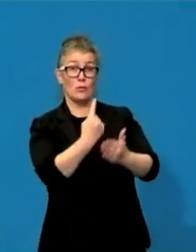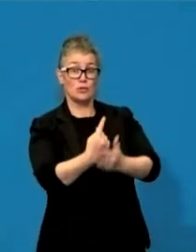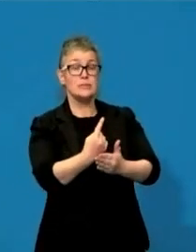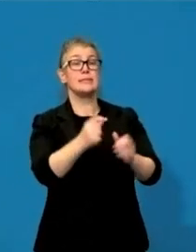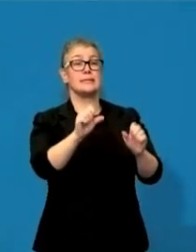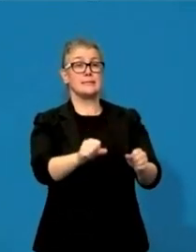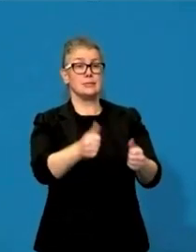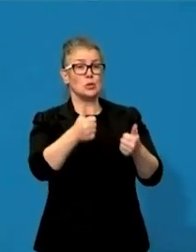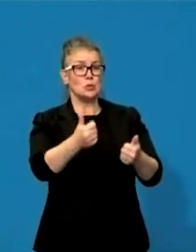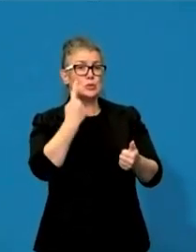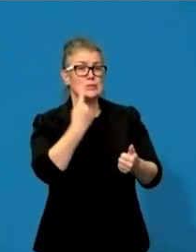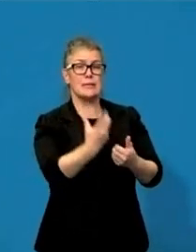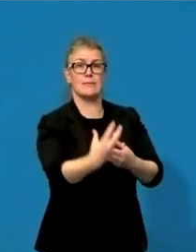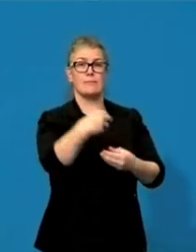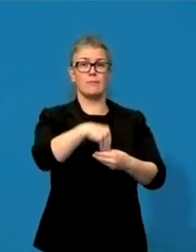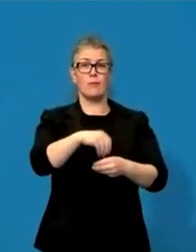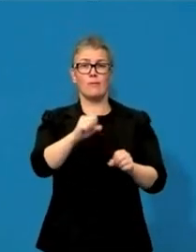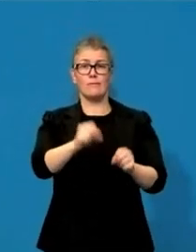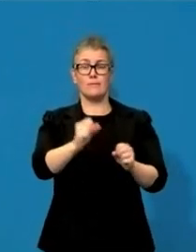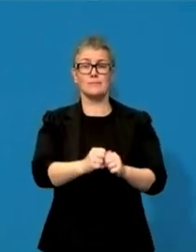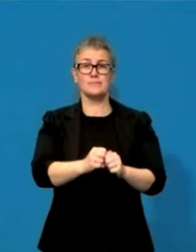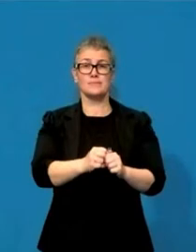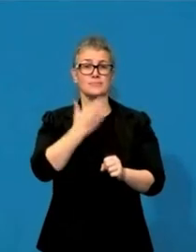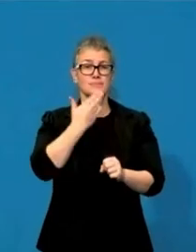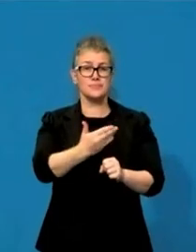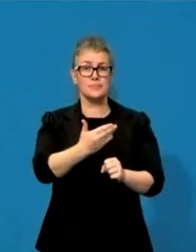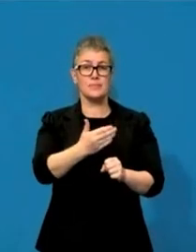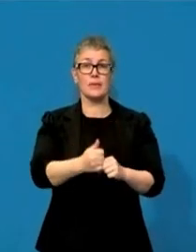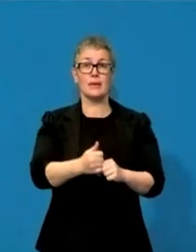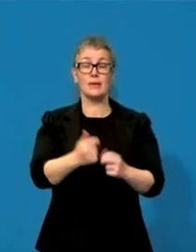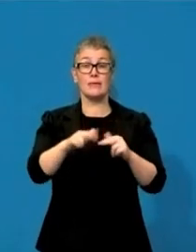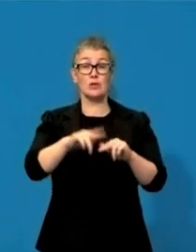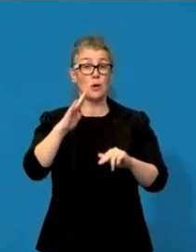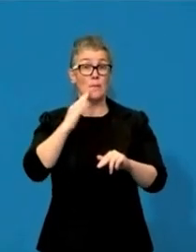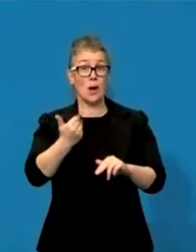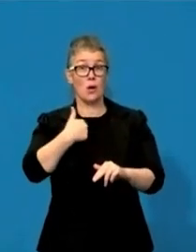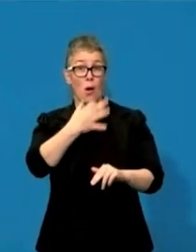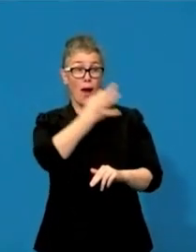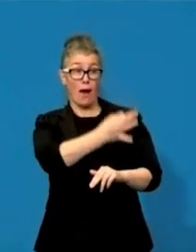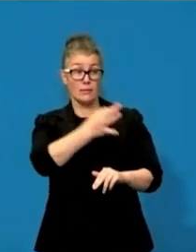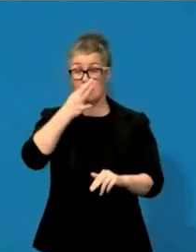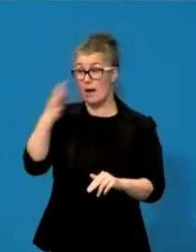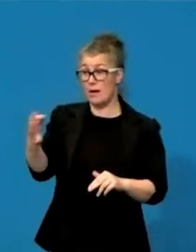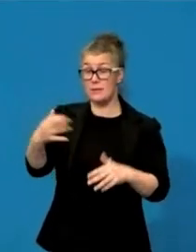Thank you. If you don't mind, I will ask my colleagues as to whether they have any questions for you, and I will start with Commissioner Mason?